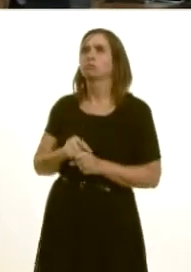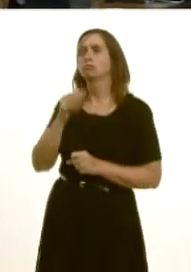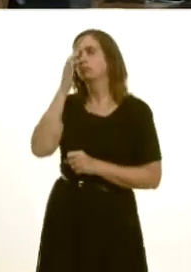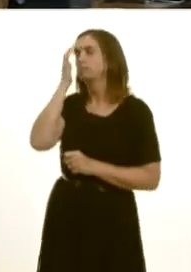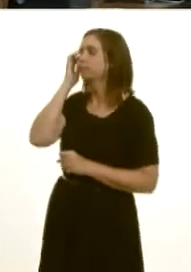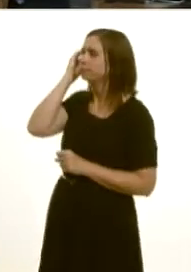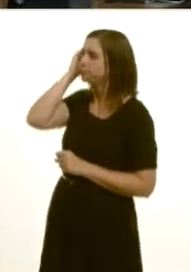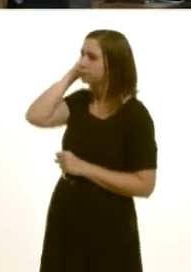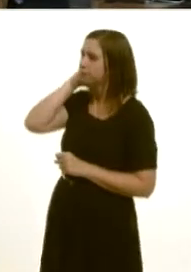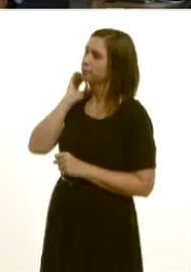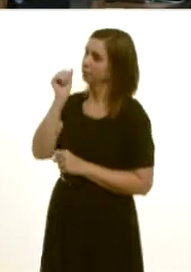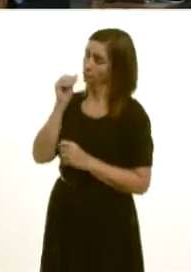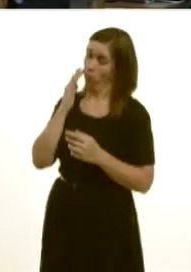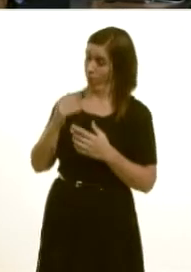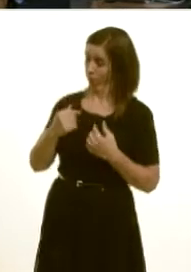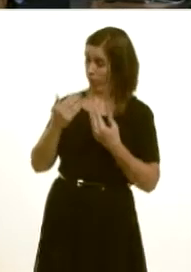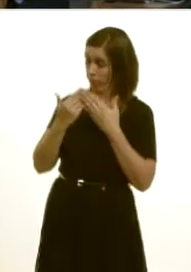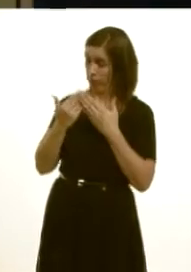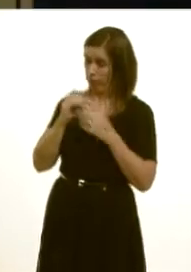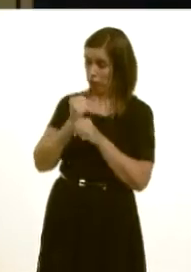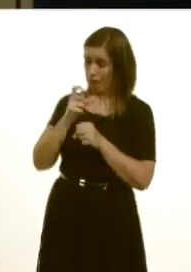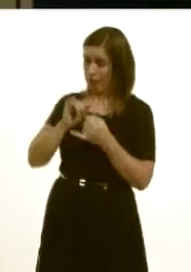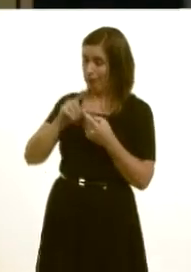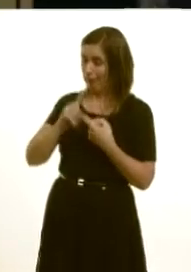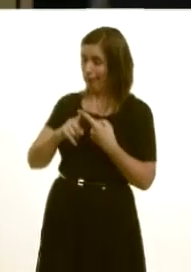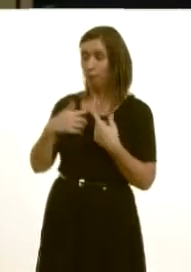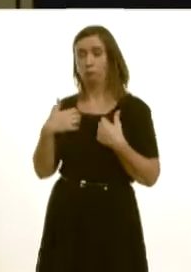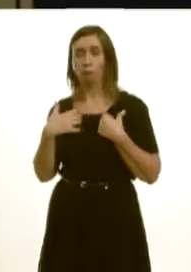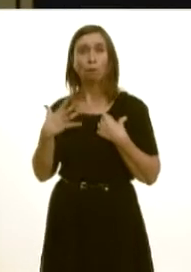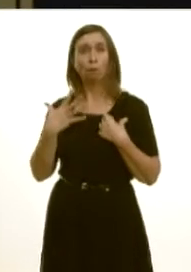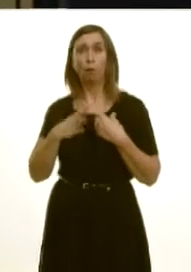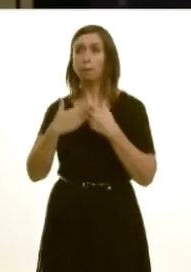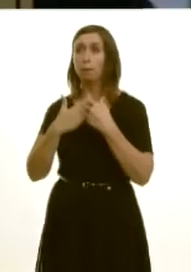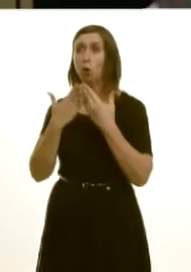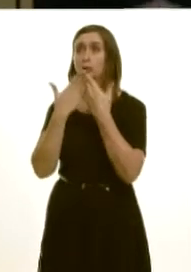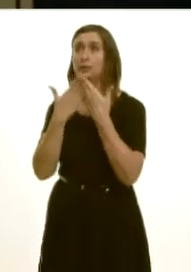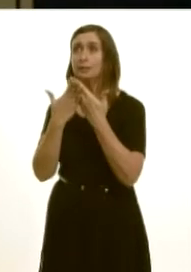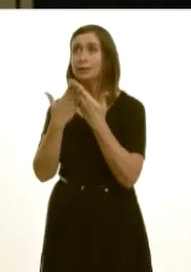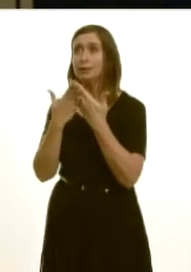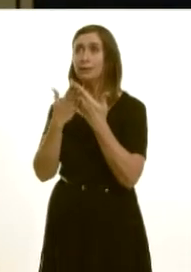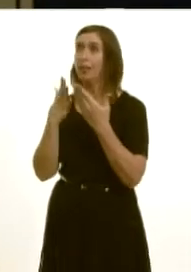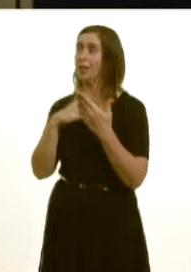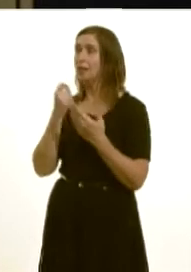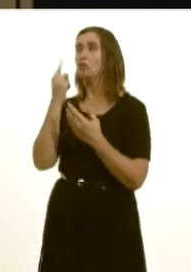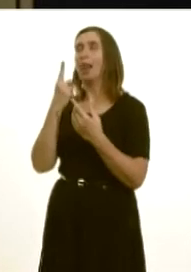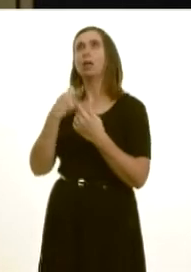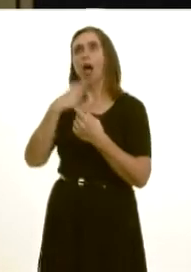that as young people complete their GCSEs and look forward to further studies, it is important that they have the opportunities to realise their full potential. Some would